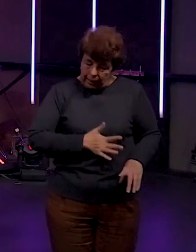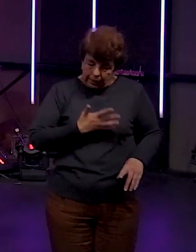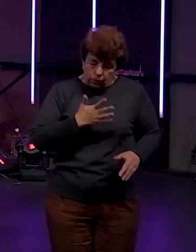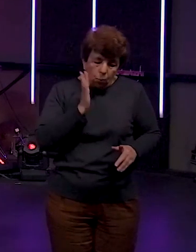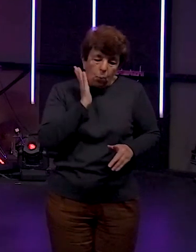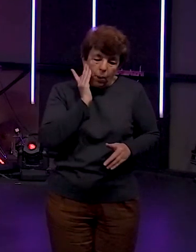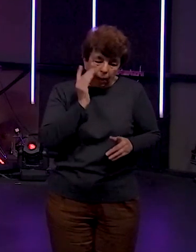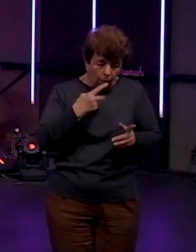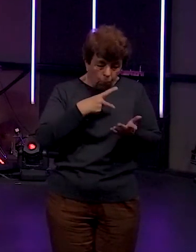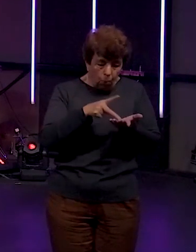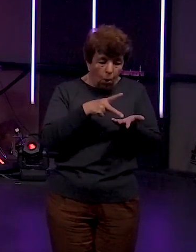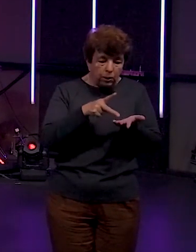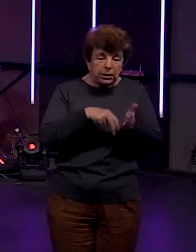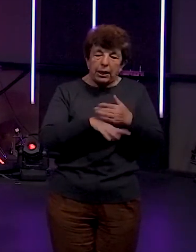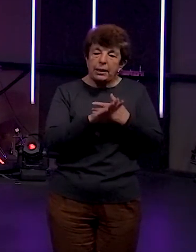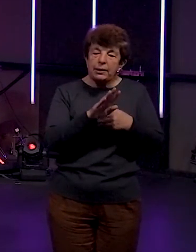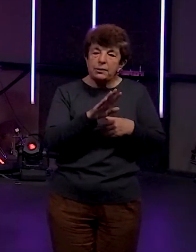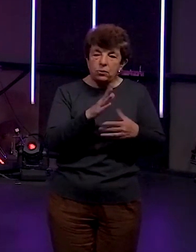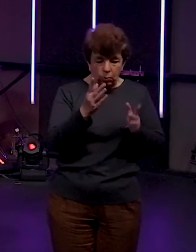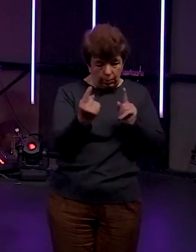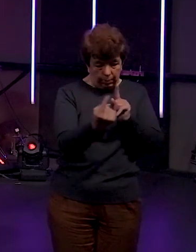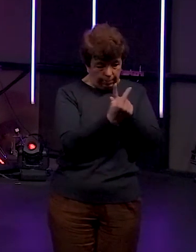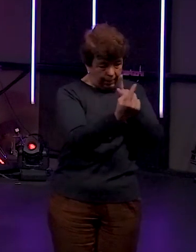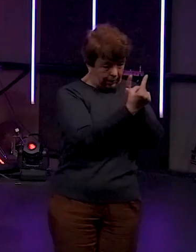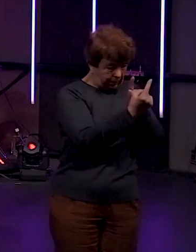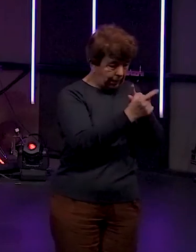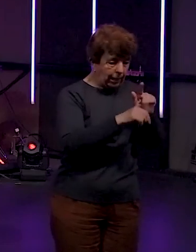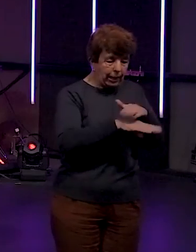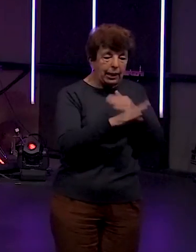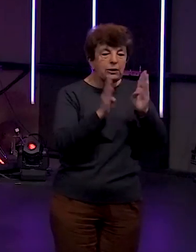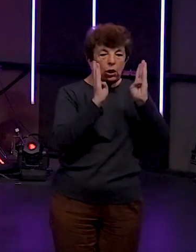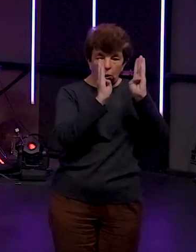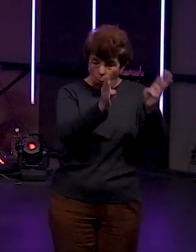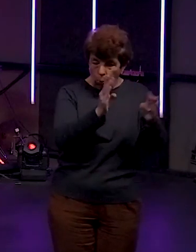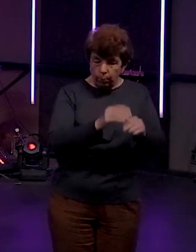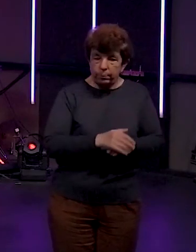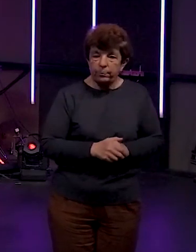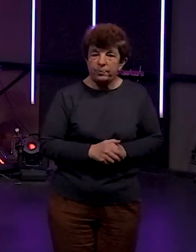into the place where we were meeting into this public hall is that I could